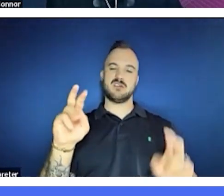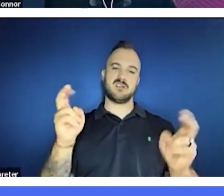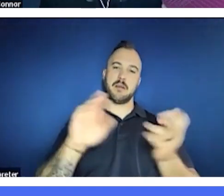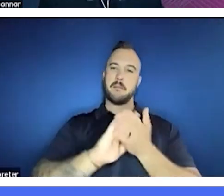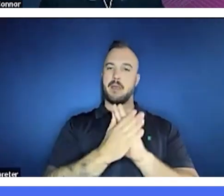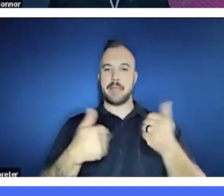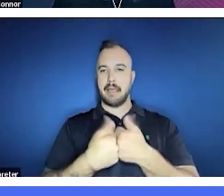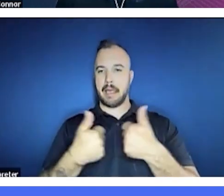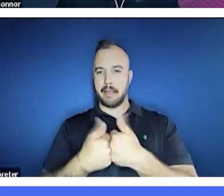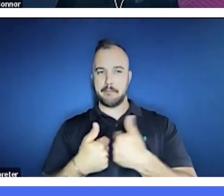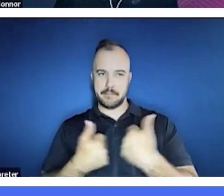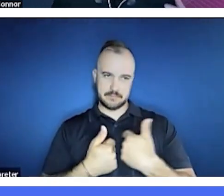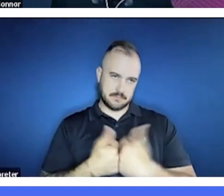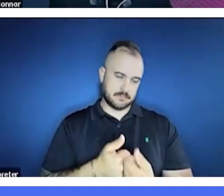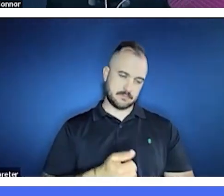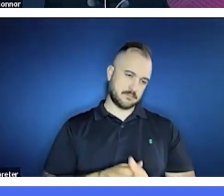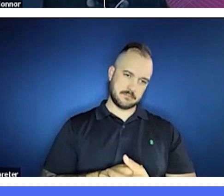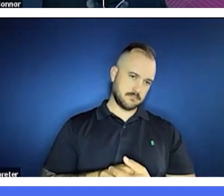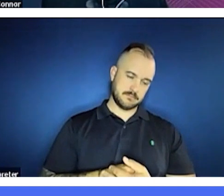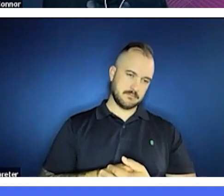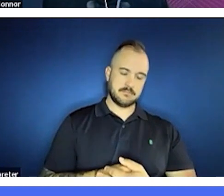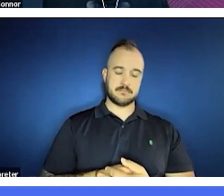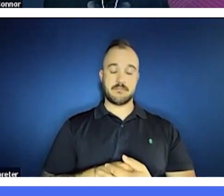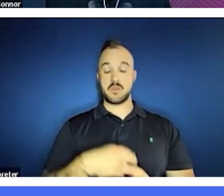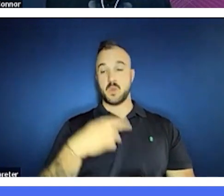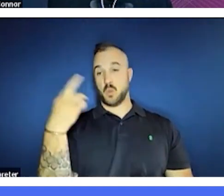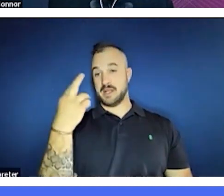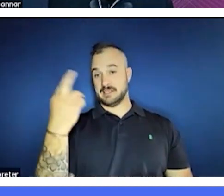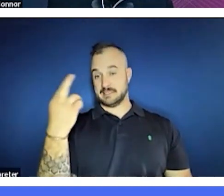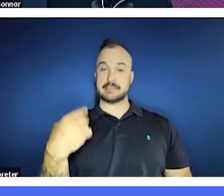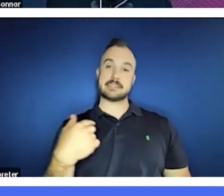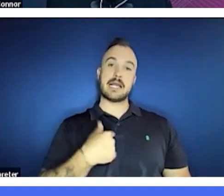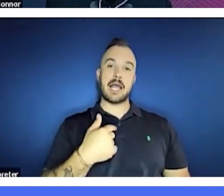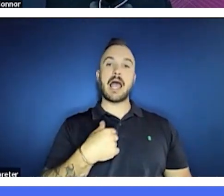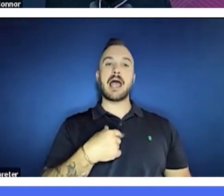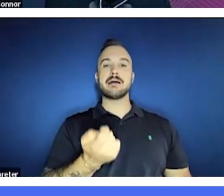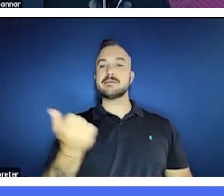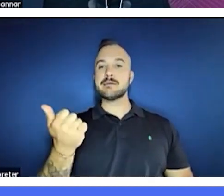And I'm not talking about reasons that I, for some reason, despite taking Facebook off my home screen,